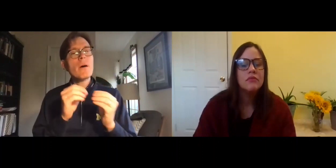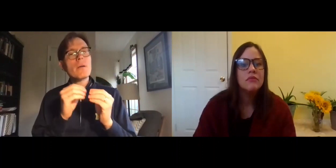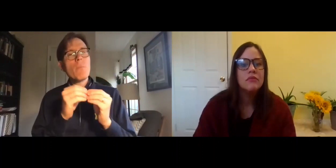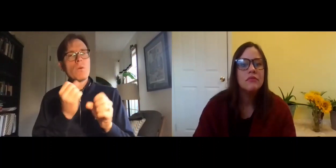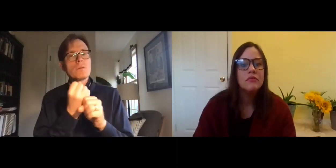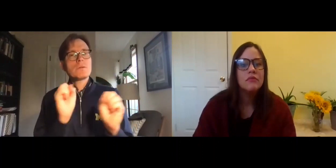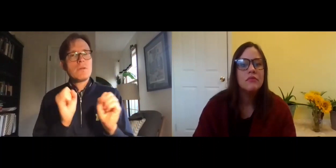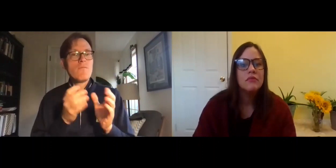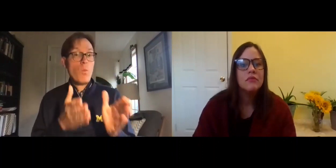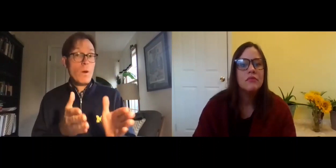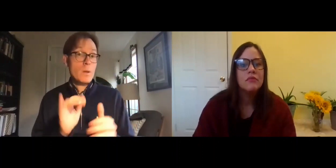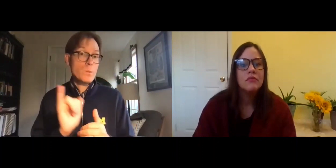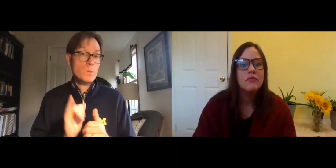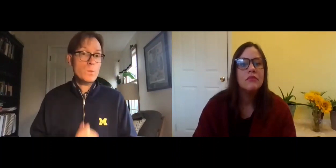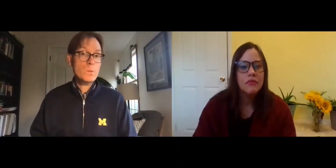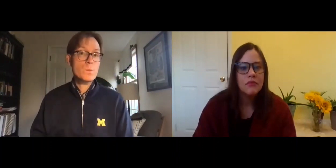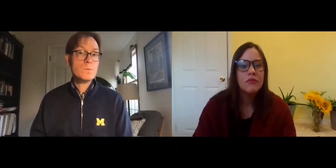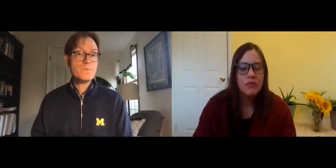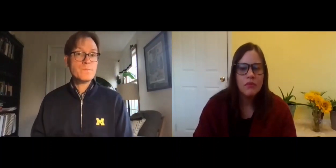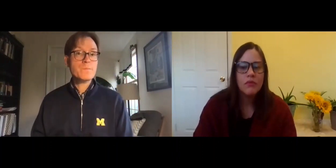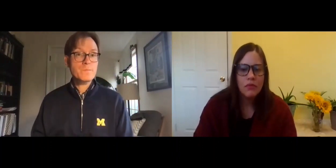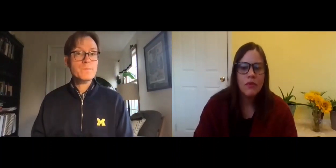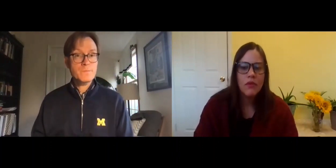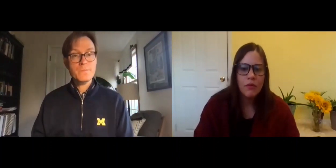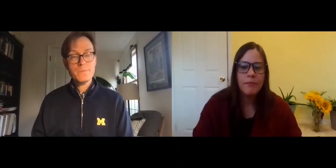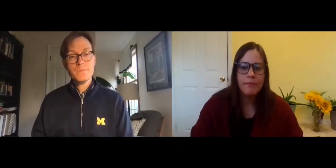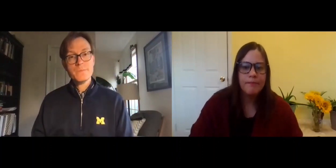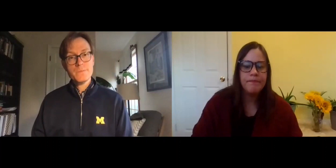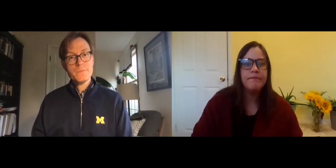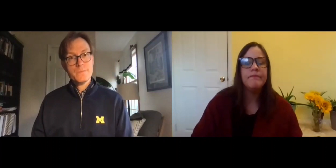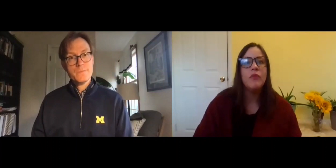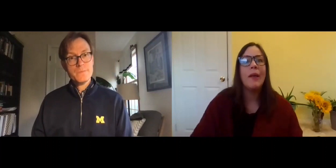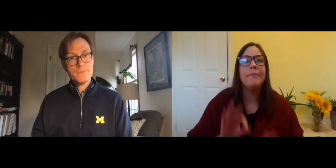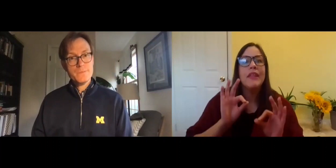or some sort of other video technology that's the better and more safe way to meet.